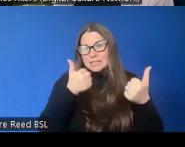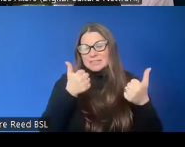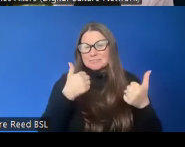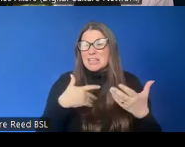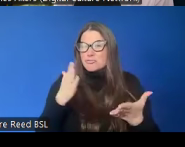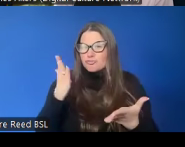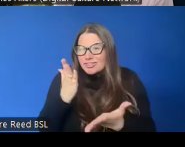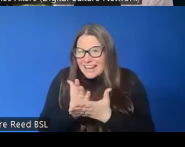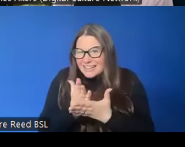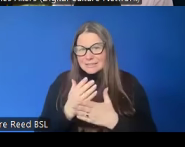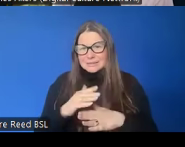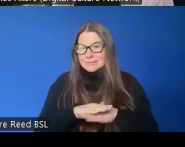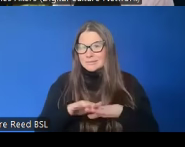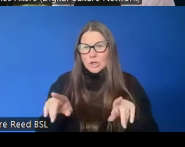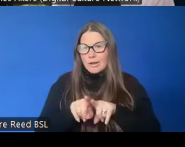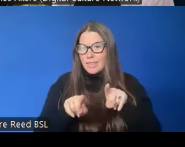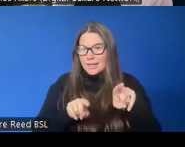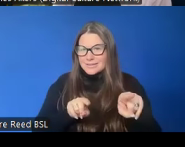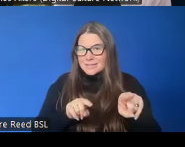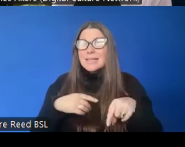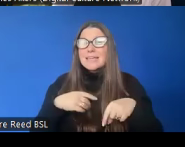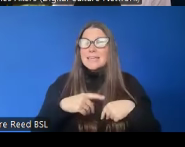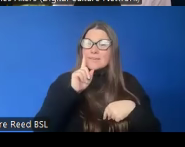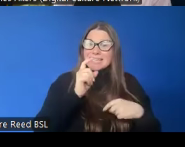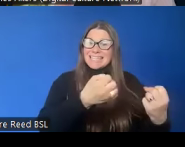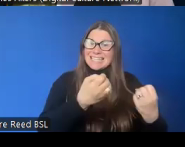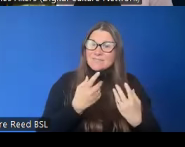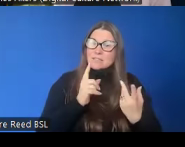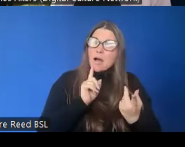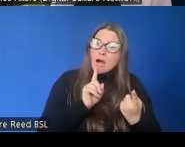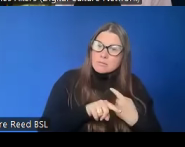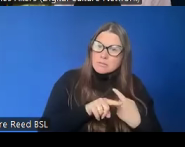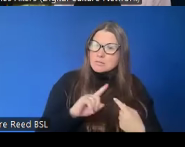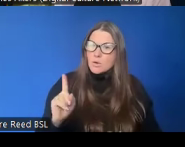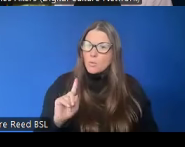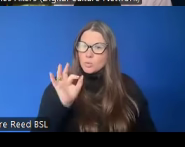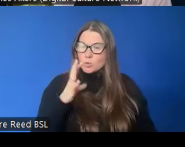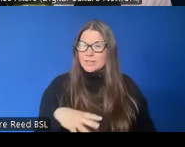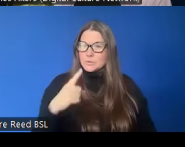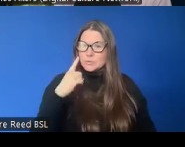If it can provide answers, what is the question? The thing is, it's not really one question